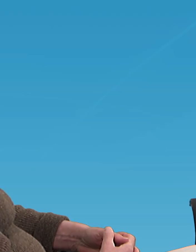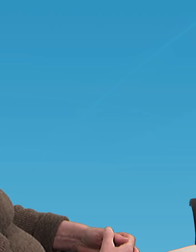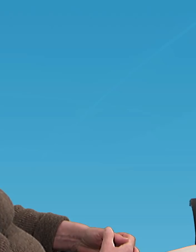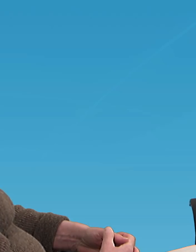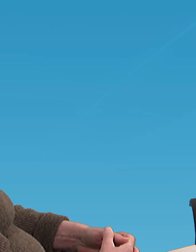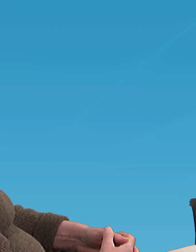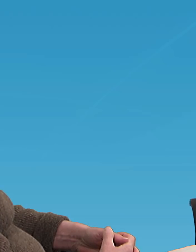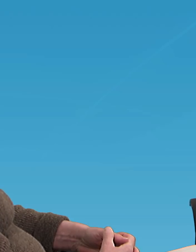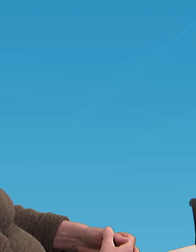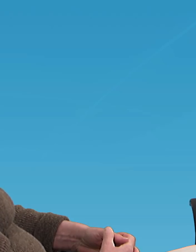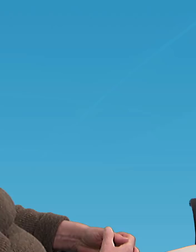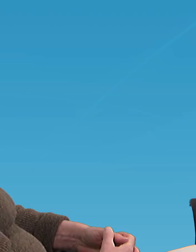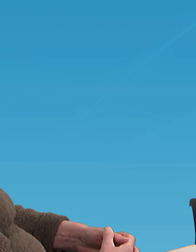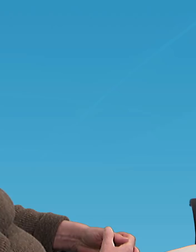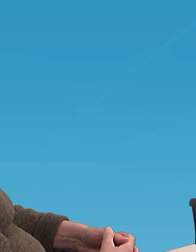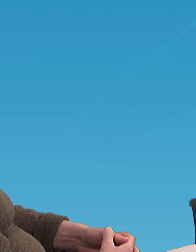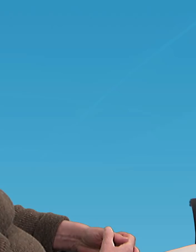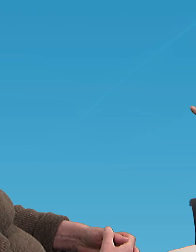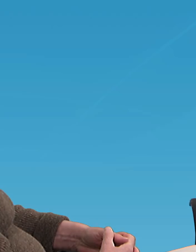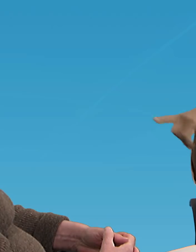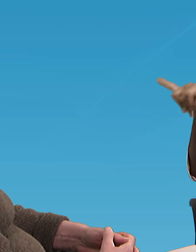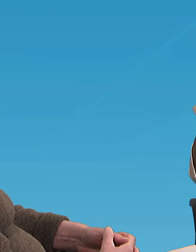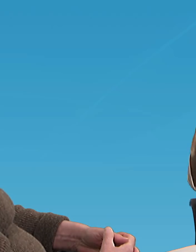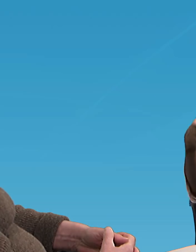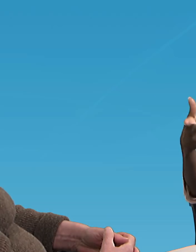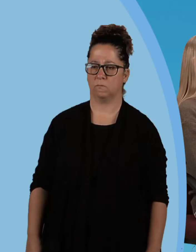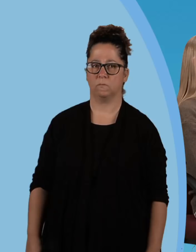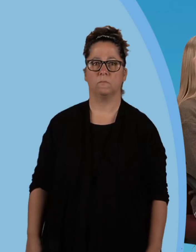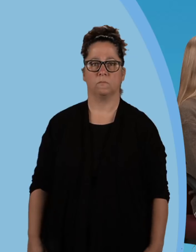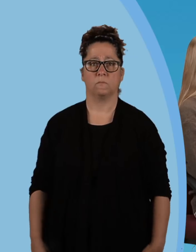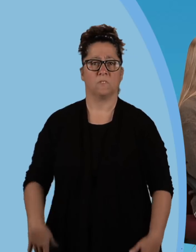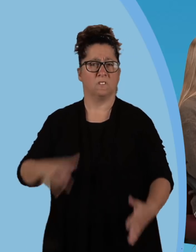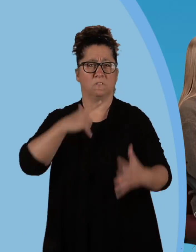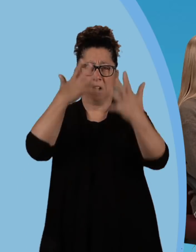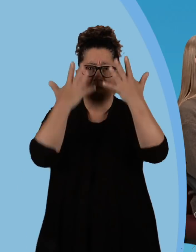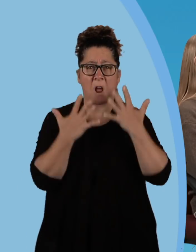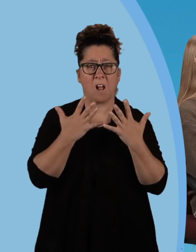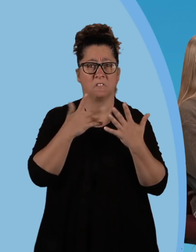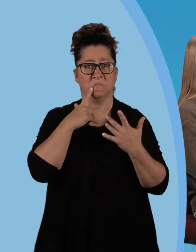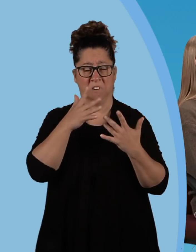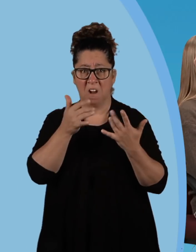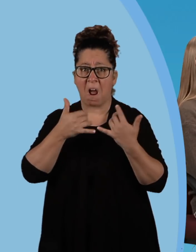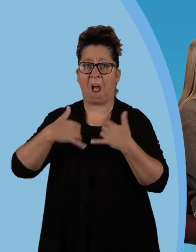because it's such a small group of students. Is that common? Unfortunately, it is somewhat common,